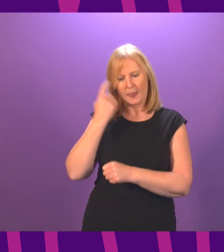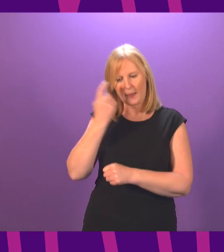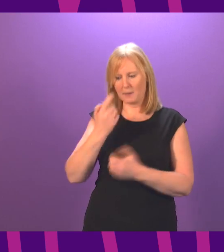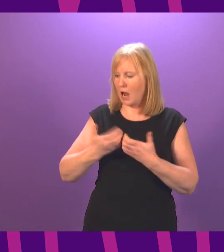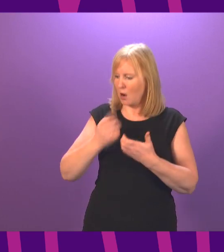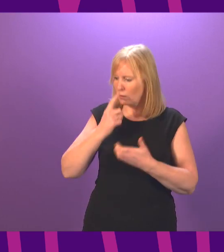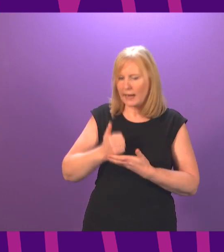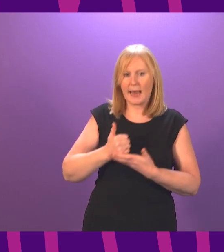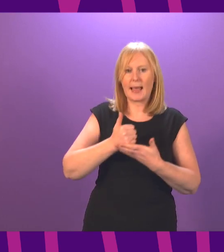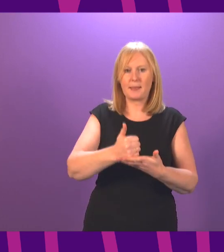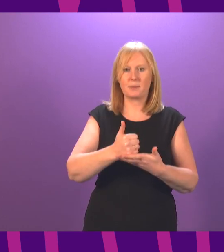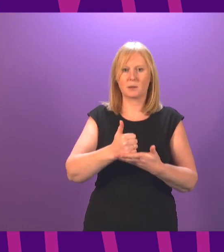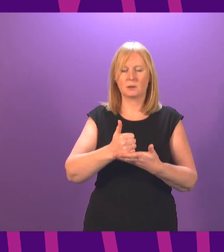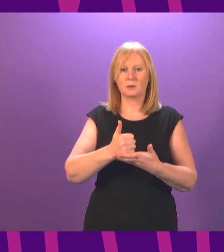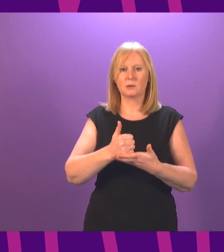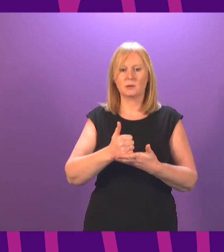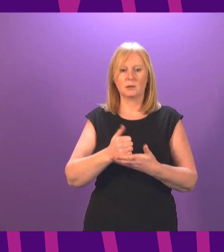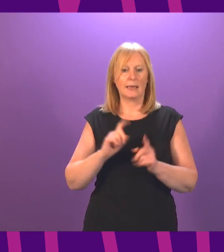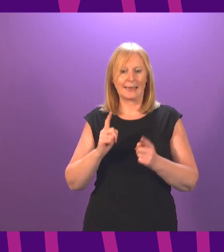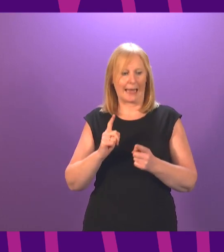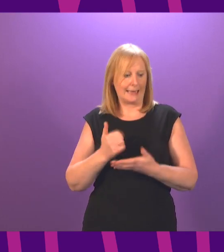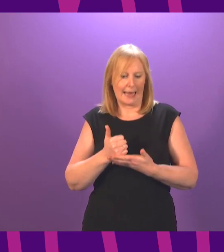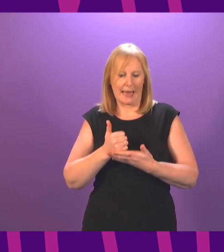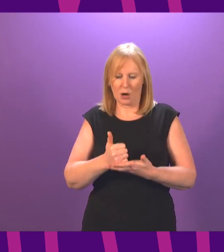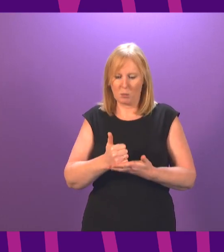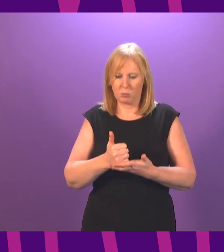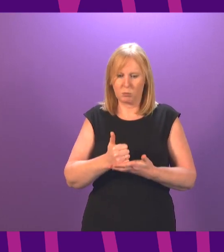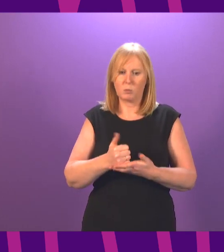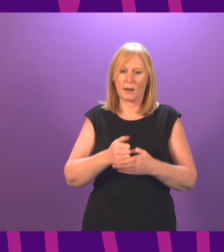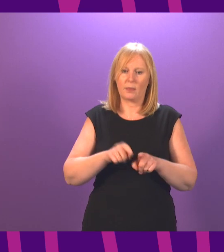we can help. There is not much that we can do to help with the backlog that is already